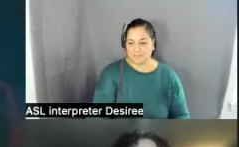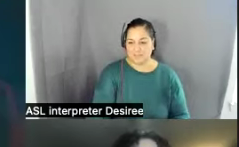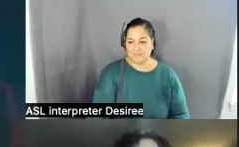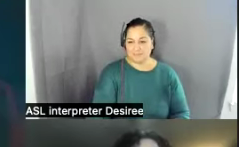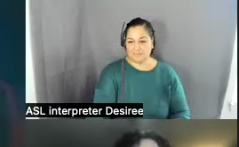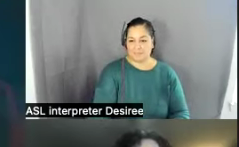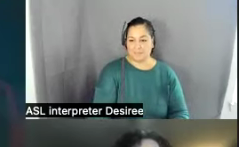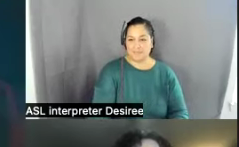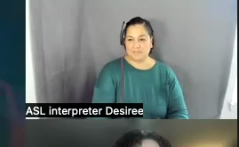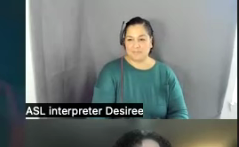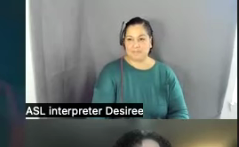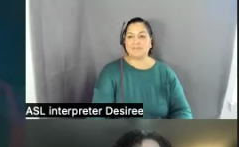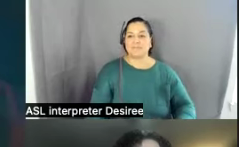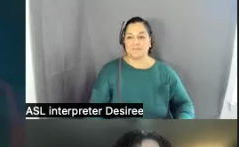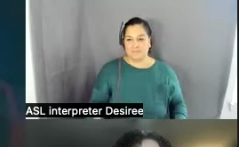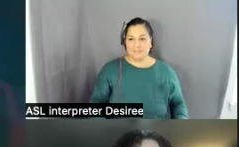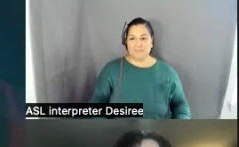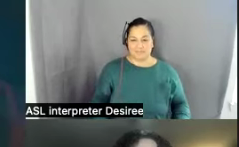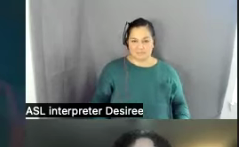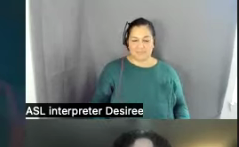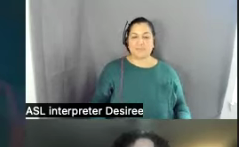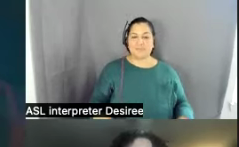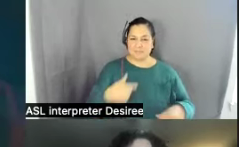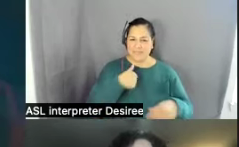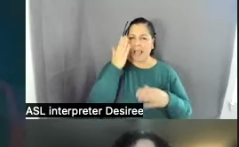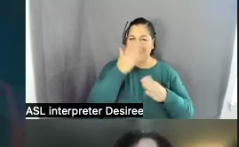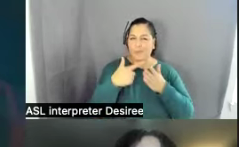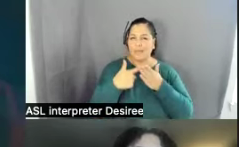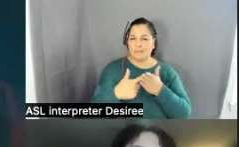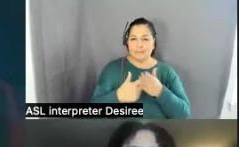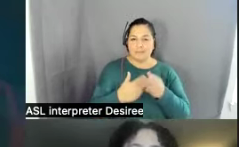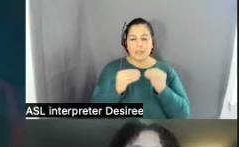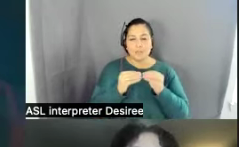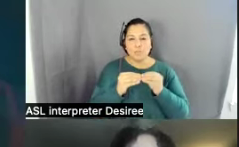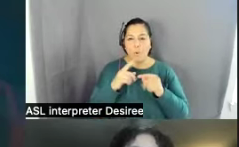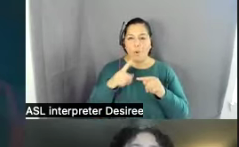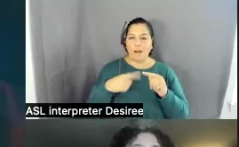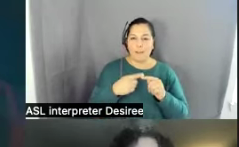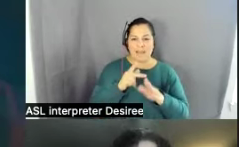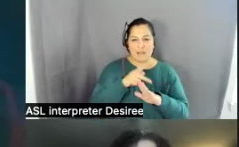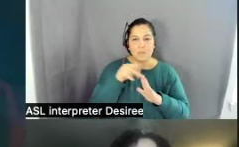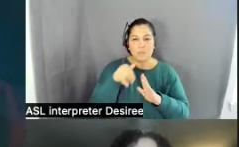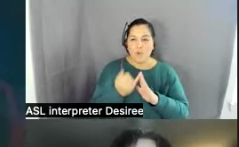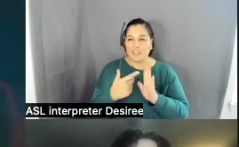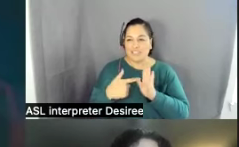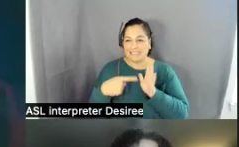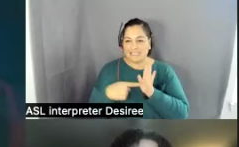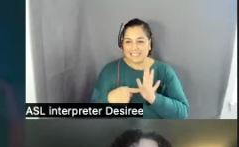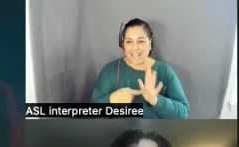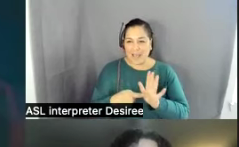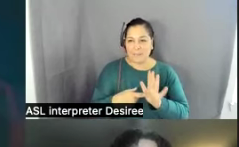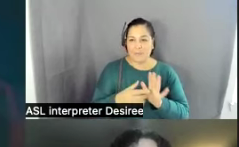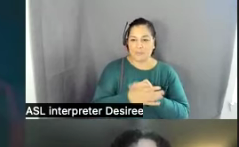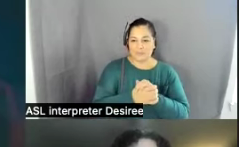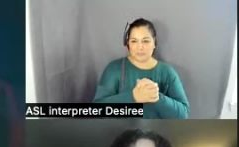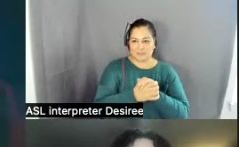the project example about how we do some of the documentation and knowledge creation through the, the work in the process and all